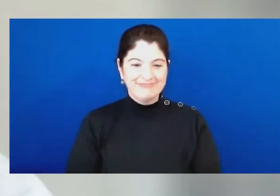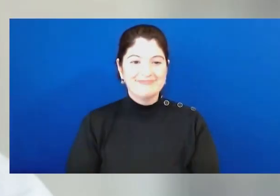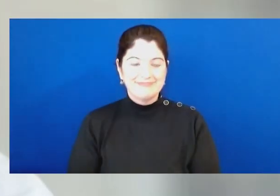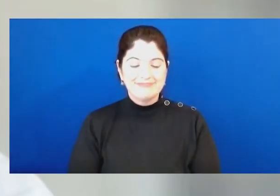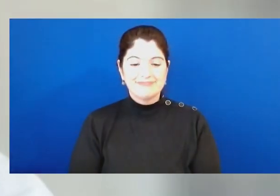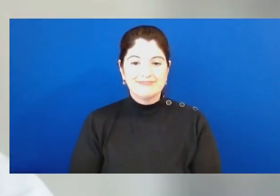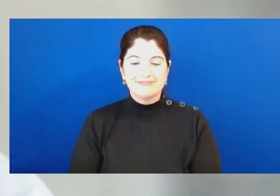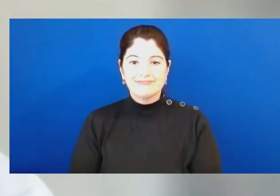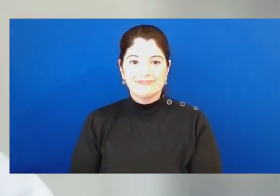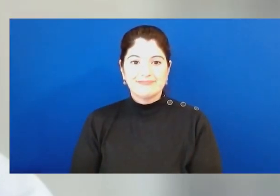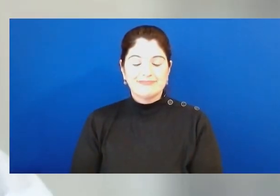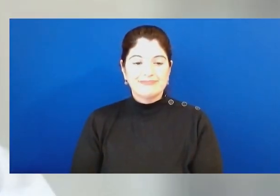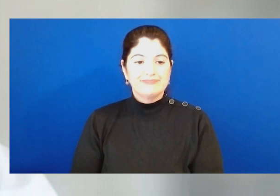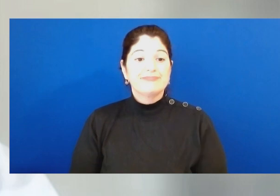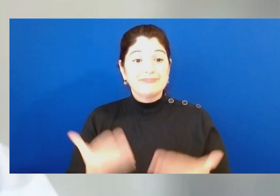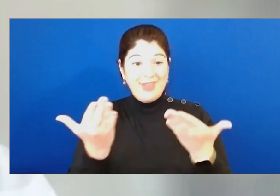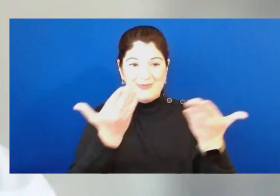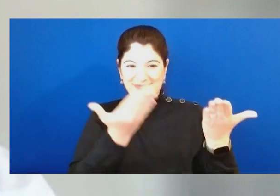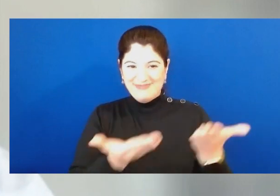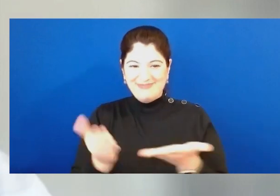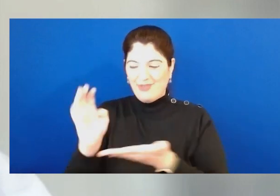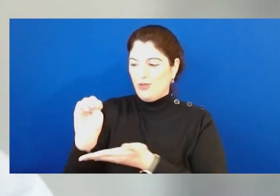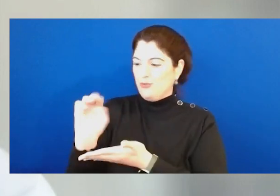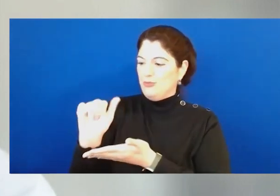Great and I'll pass it back to Margarita.